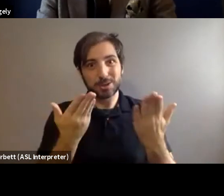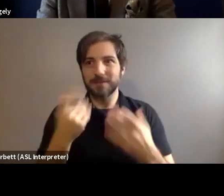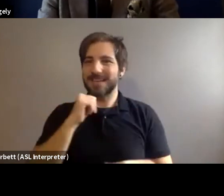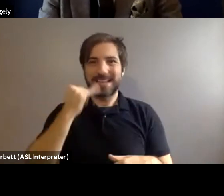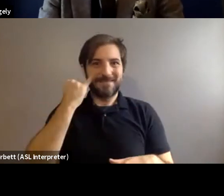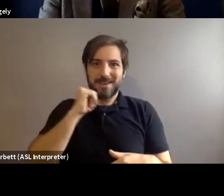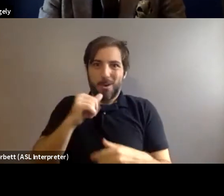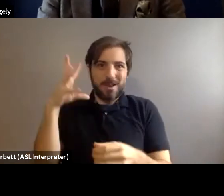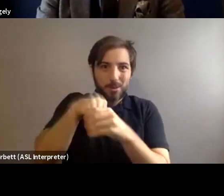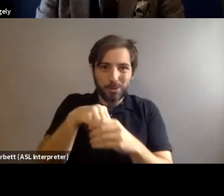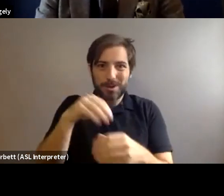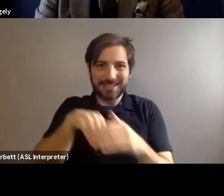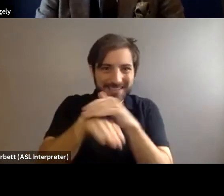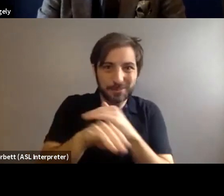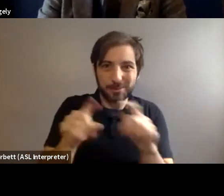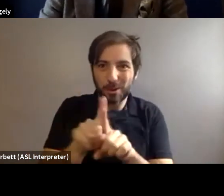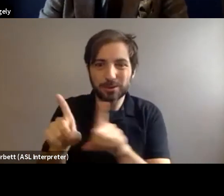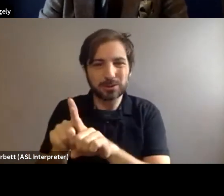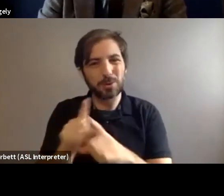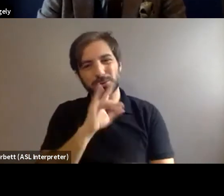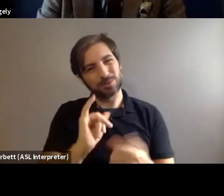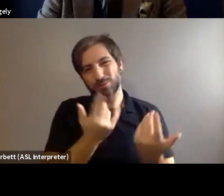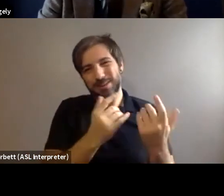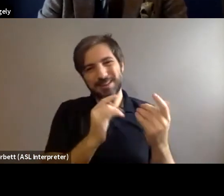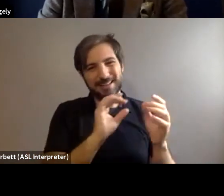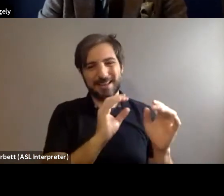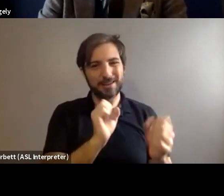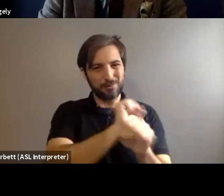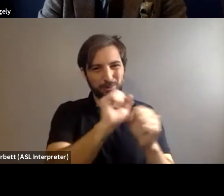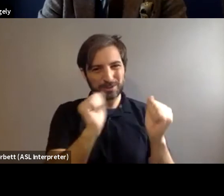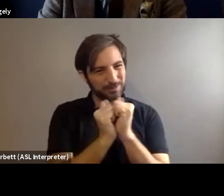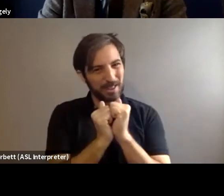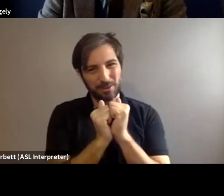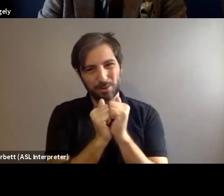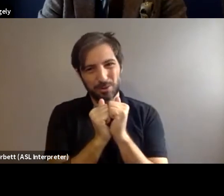just it's literally hand in hand you know if you're gonna service anybody you have to